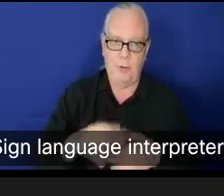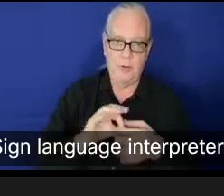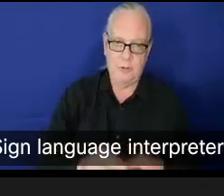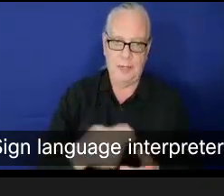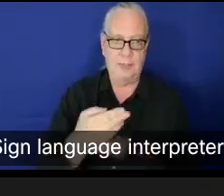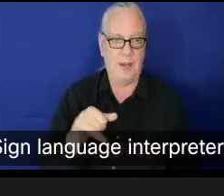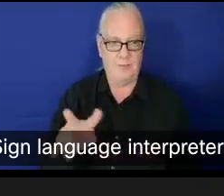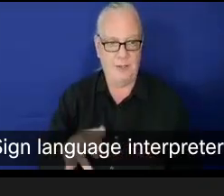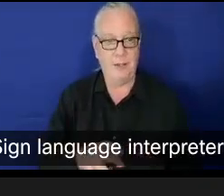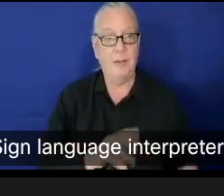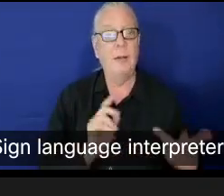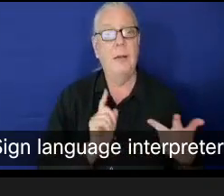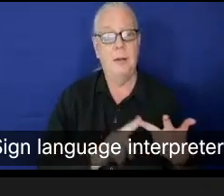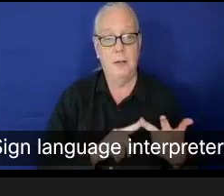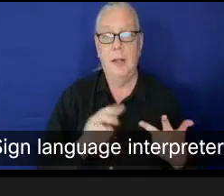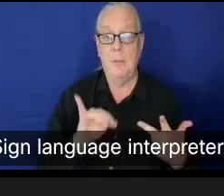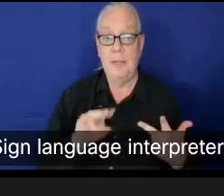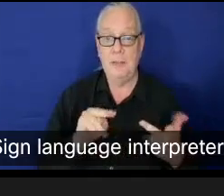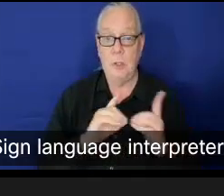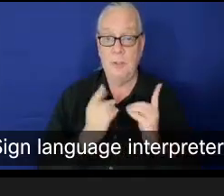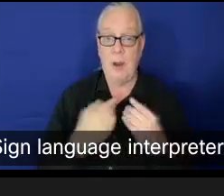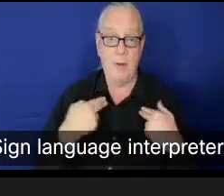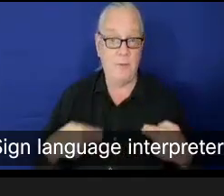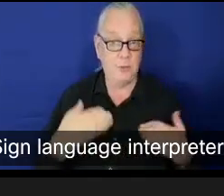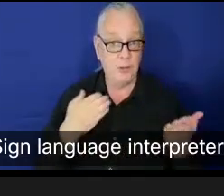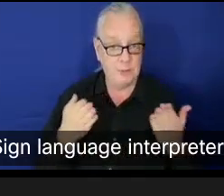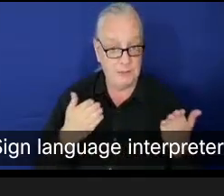the Minnesota Department of Human Services has information